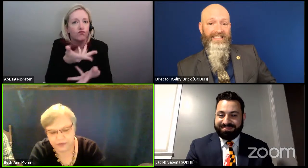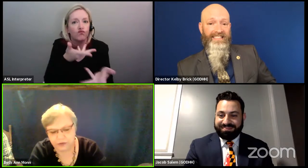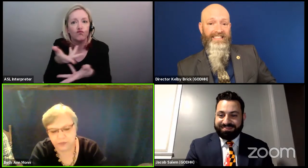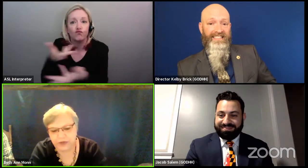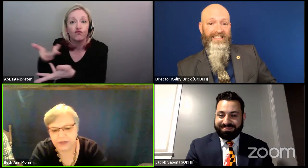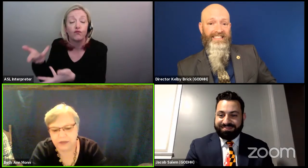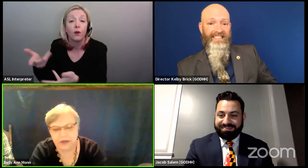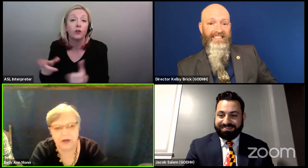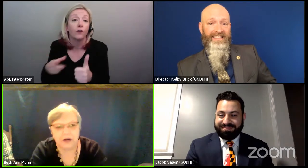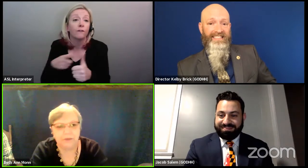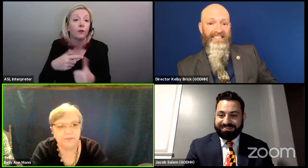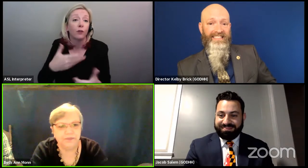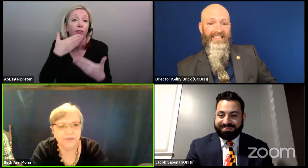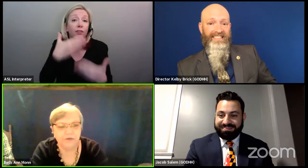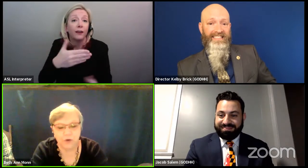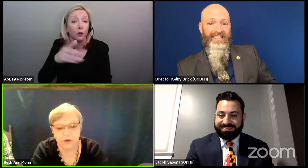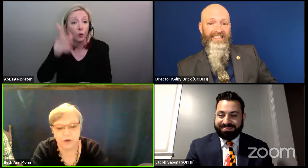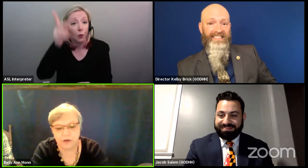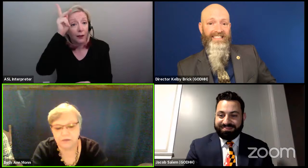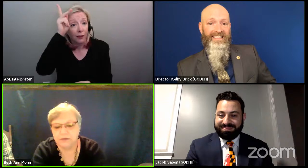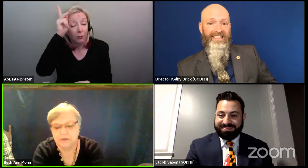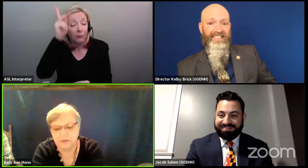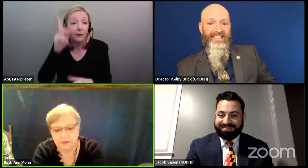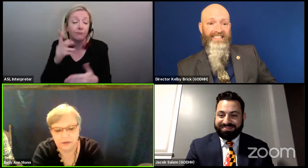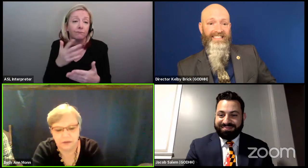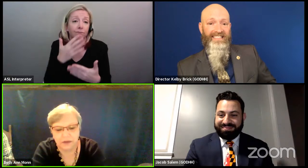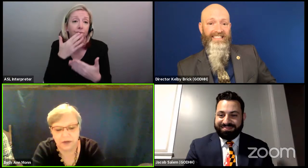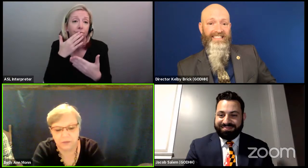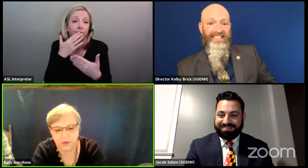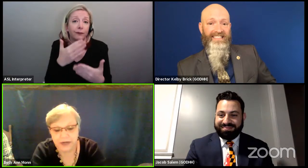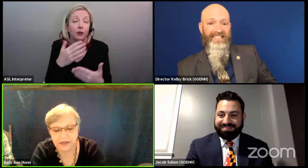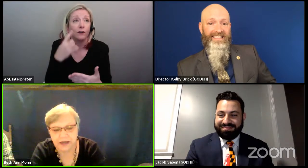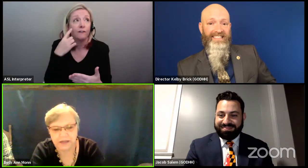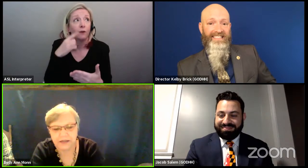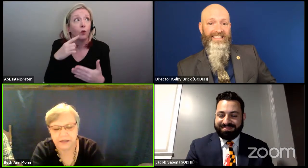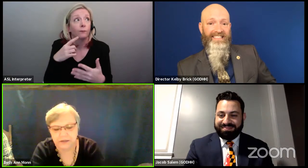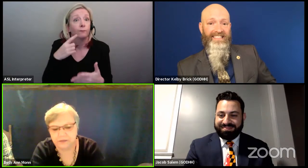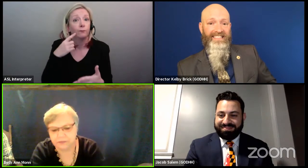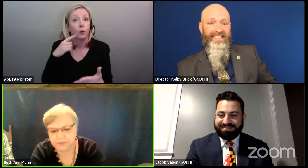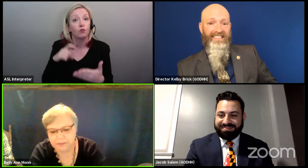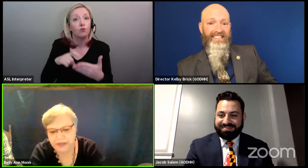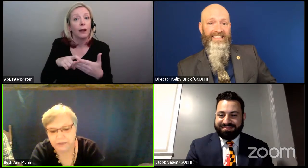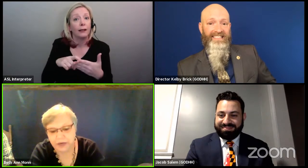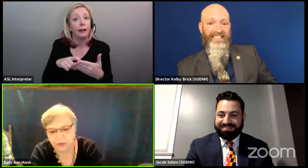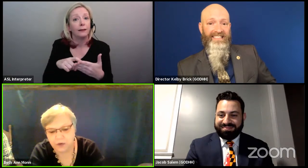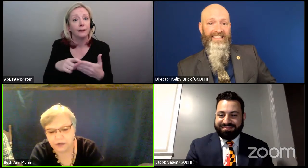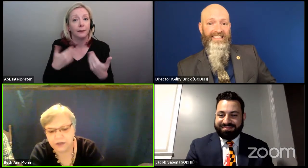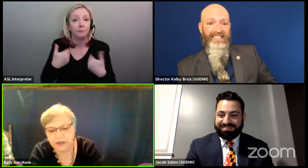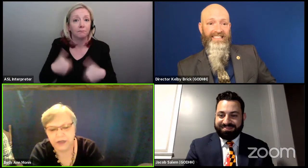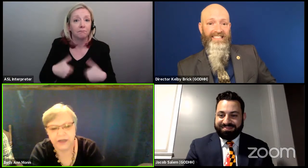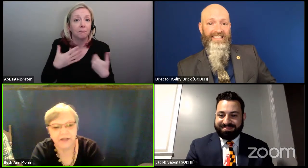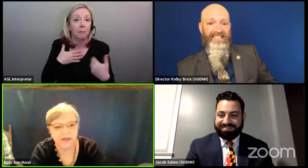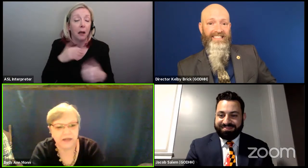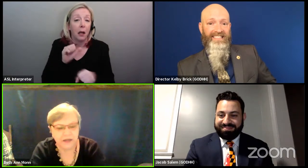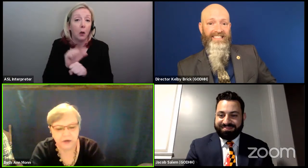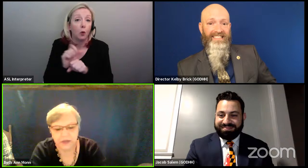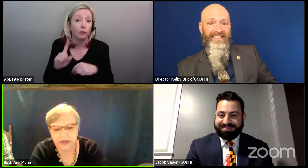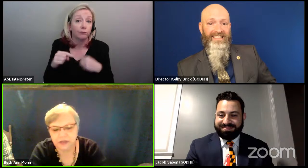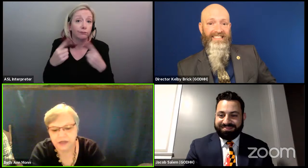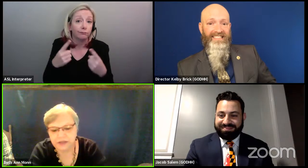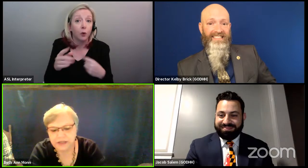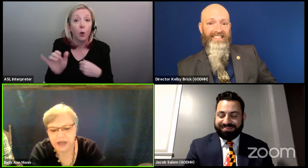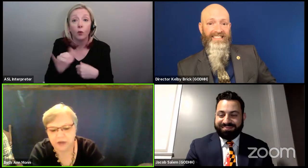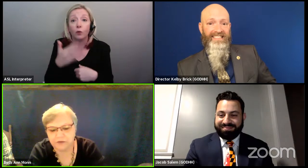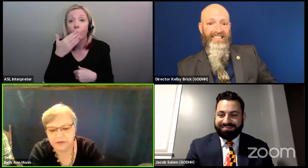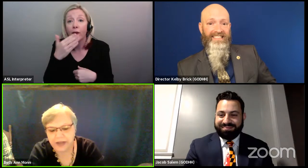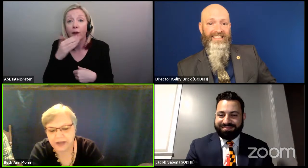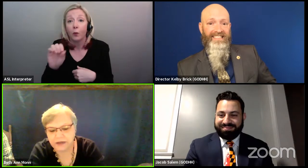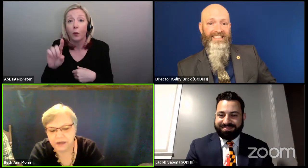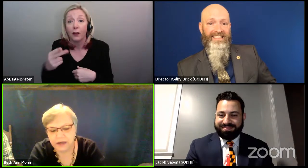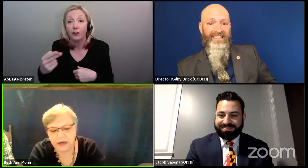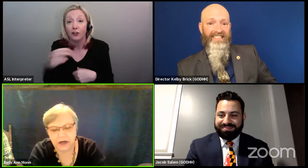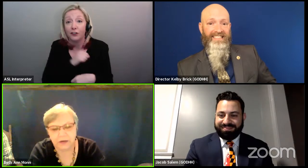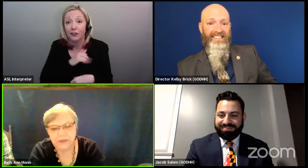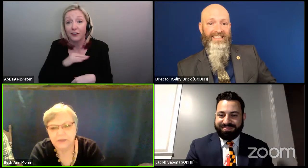Brick, for recognizing me and my work. And I thank you the ODHH staff for that. It's